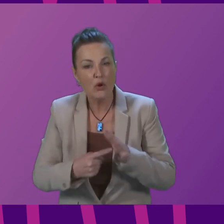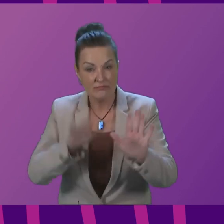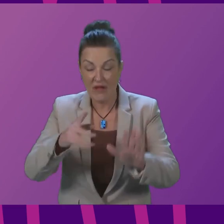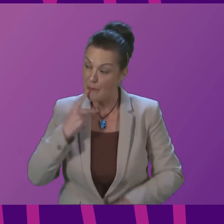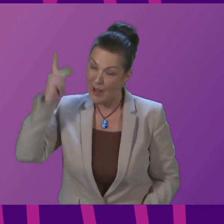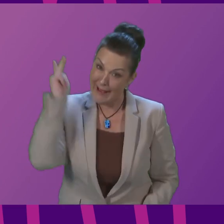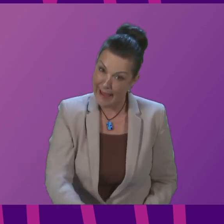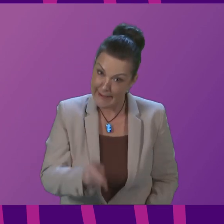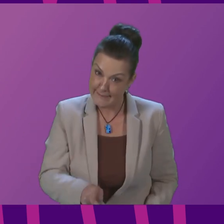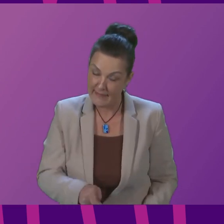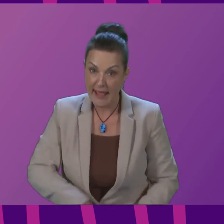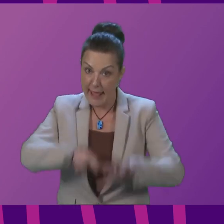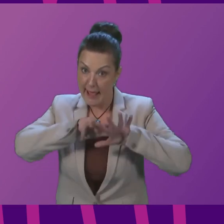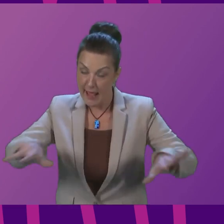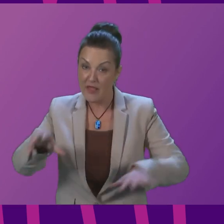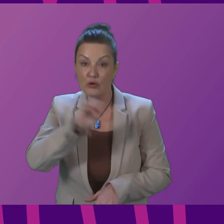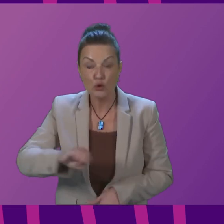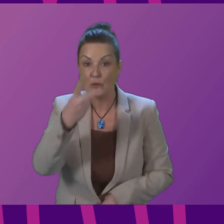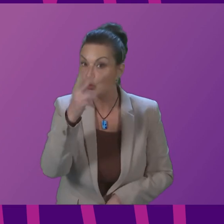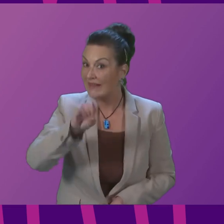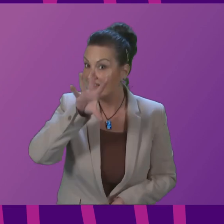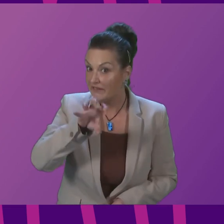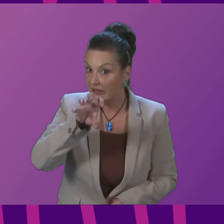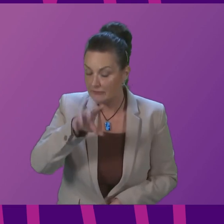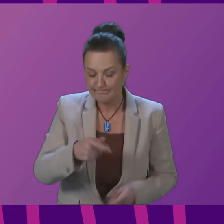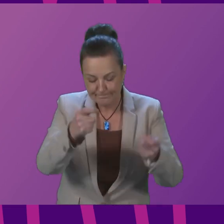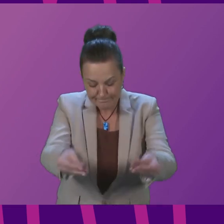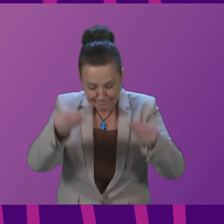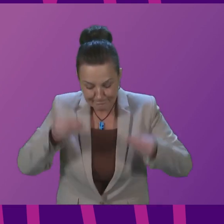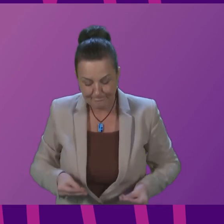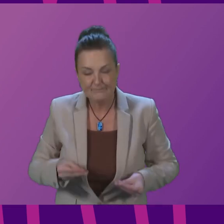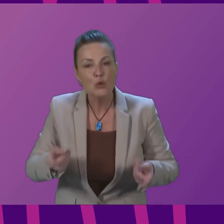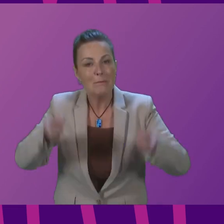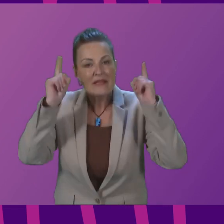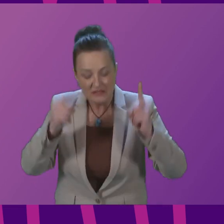On 8 October 2015, a submission goes to ministers, asking for confirmation that ministers have